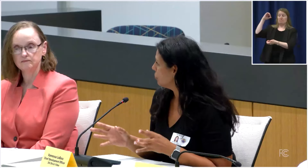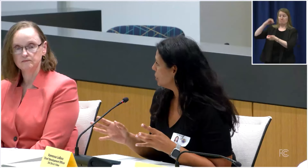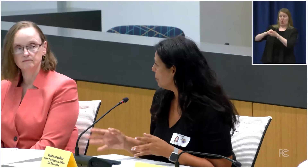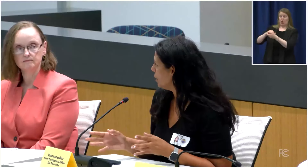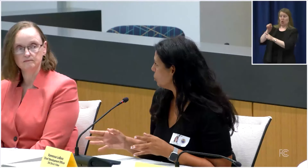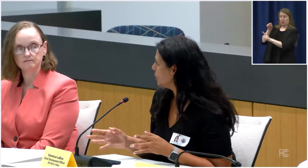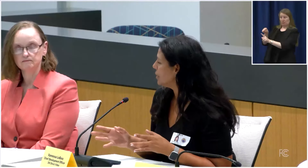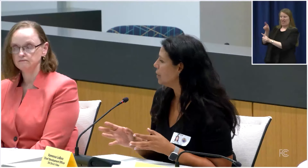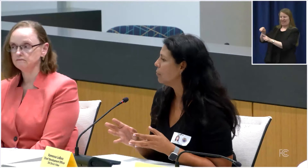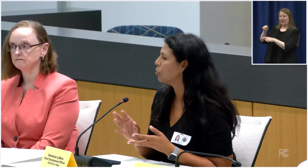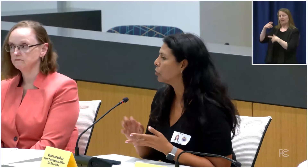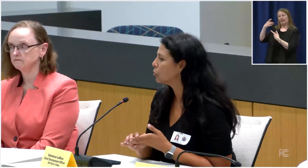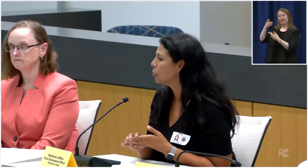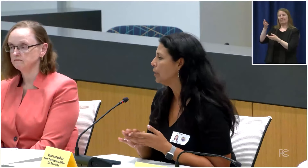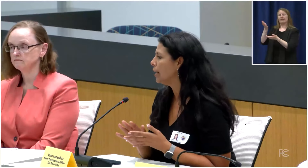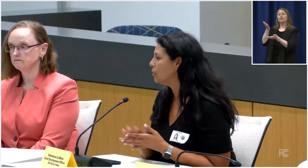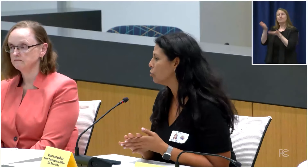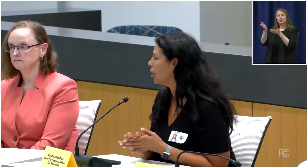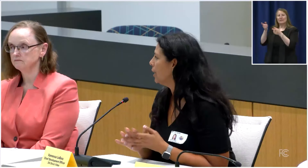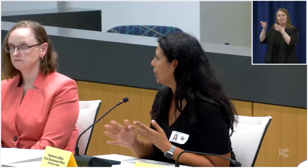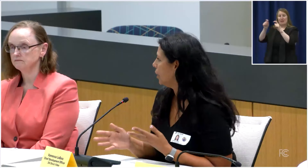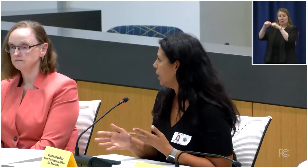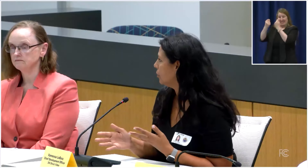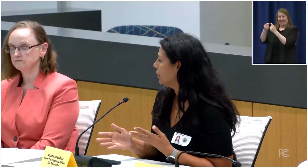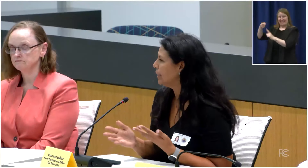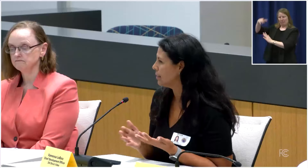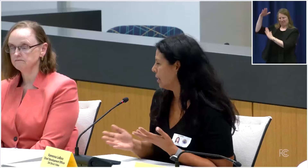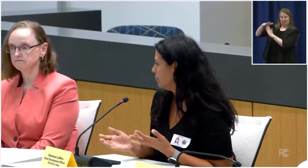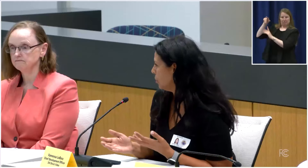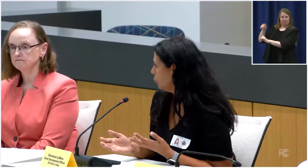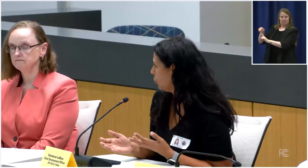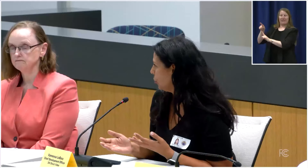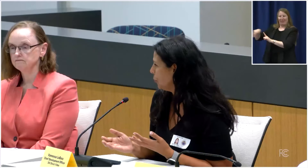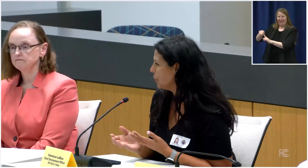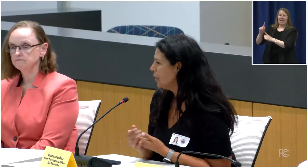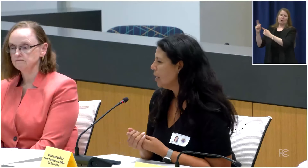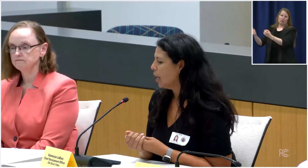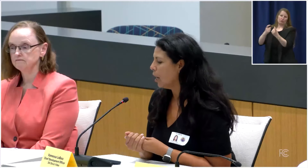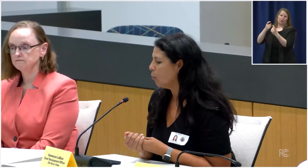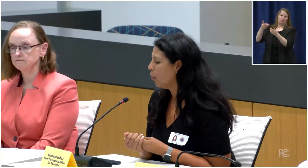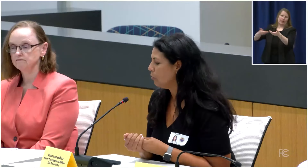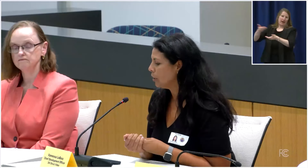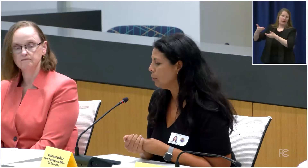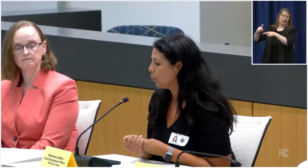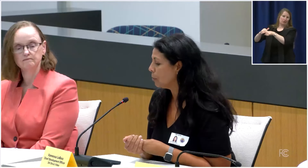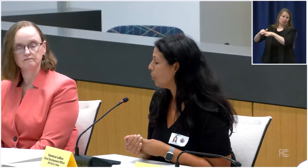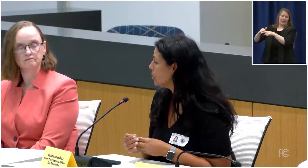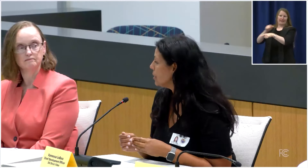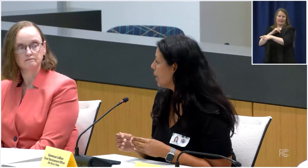MAKE SURE THAT QUALITY STANDARDS ARE SET UP. WHEN YOU OUTSOURCE AND YOU ENSURE THAT YOU HAVE A QUALITY SERVICE MANAGEMENT TEAM THE RECRUITMENT AND THE